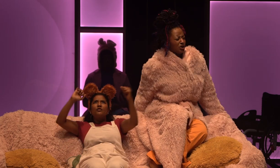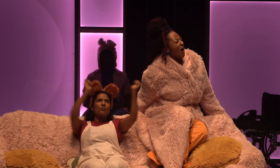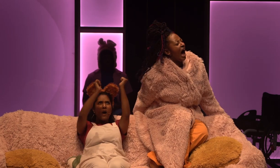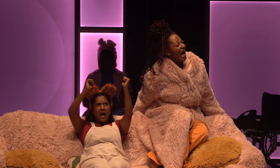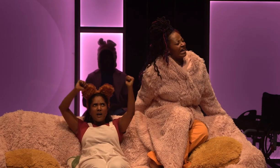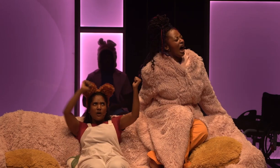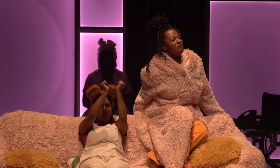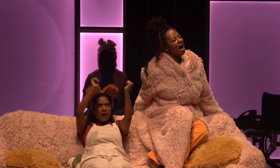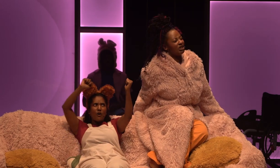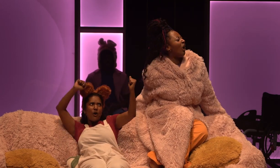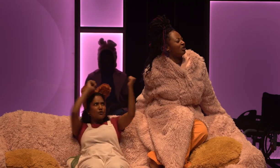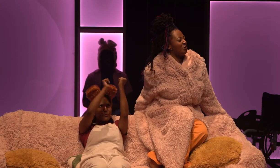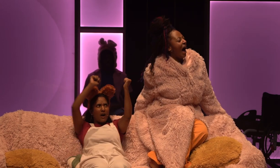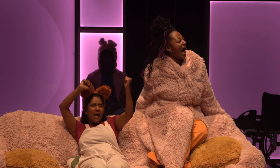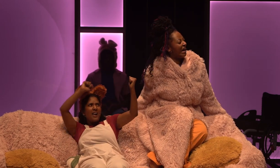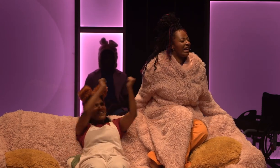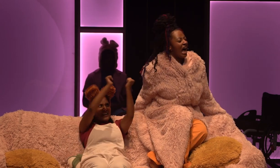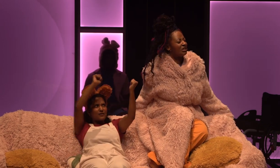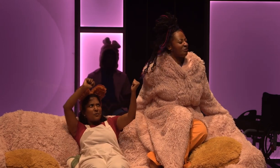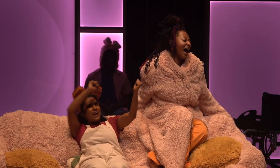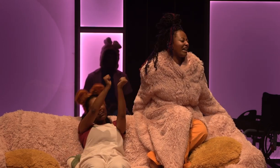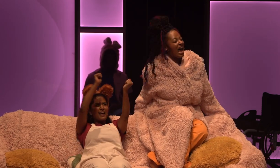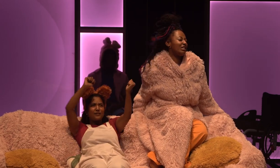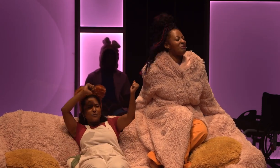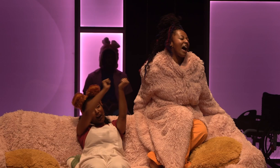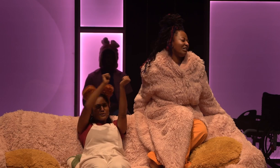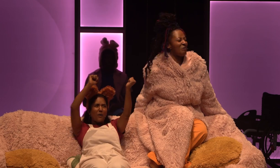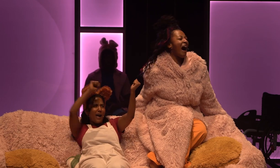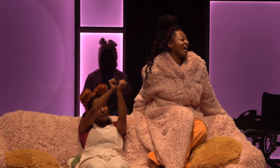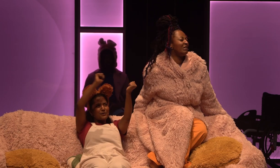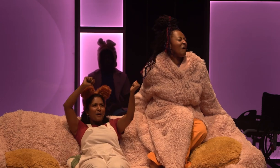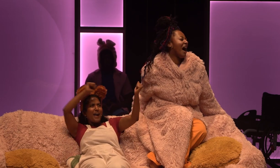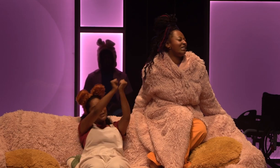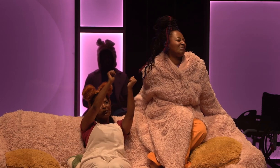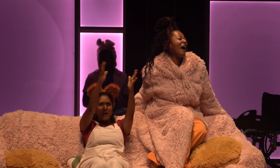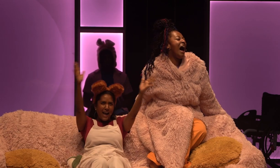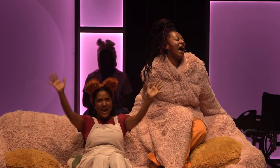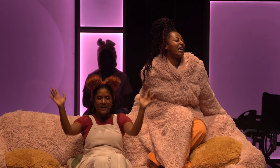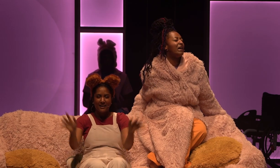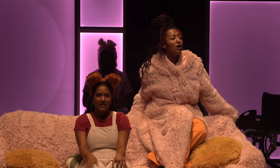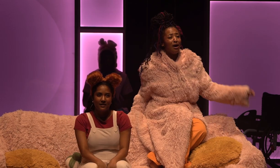could hear was, [PUTS ON TWANGY ACCENT] 'Dwayne, oh my God Dwayne Yes Dwayne, yes Dwayne, Dwayne, Dwayne, Dwayne!' [ACCENT ENDS]